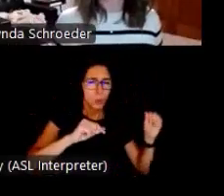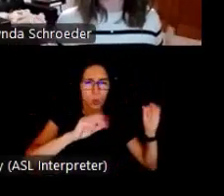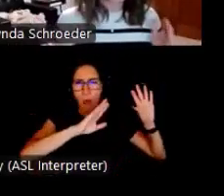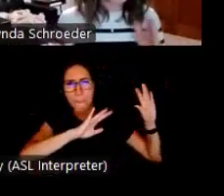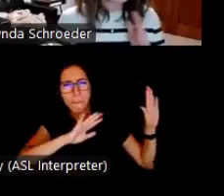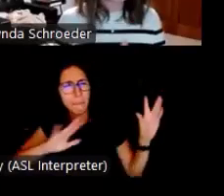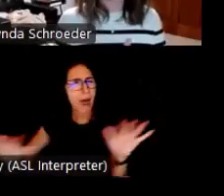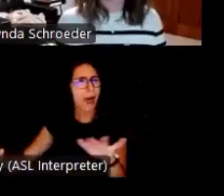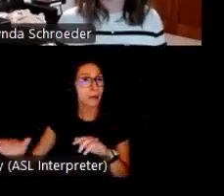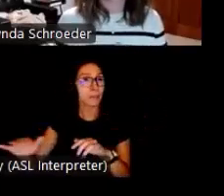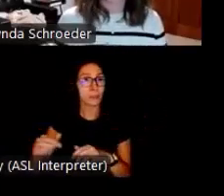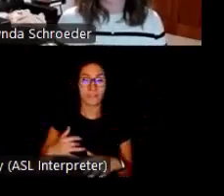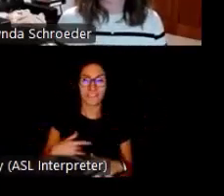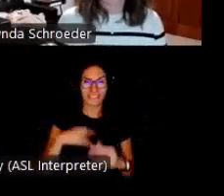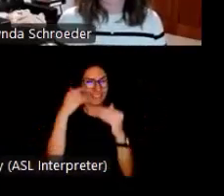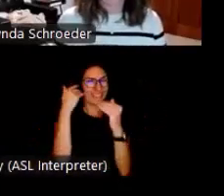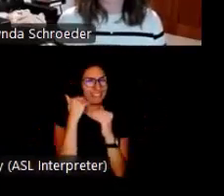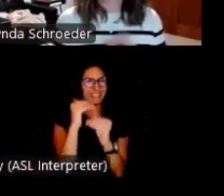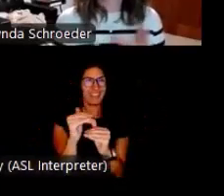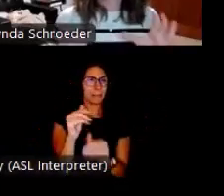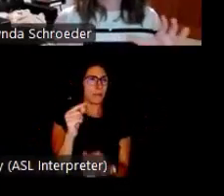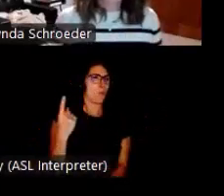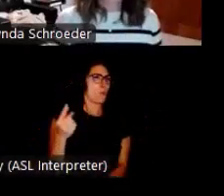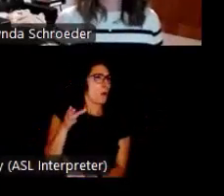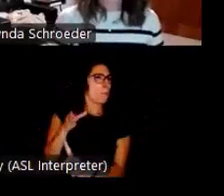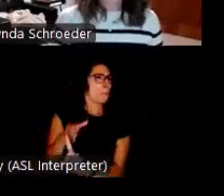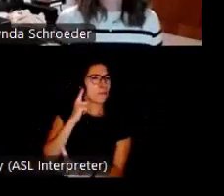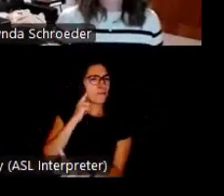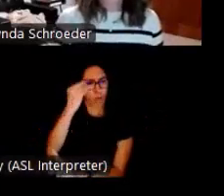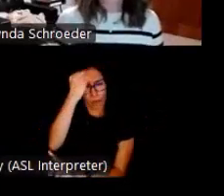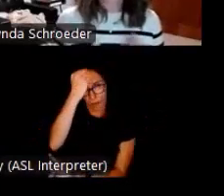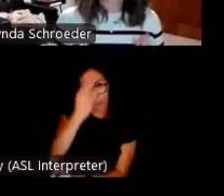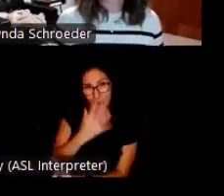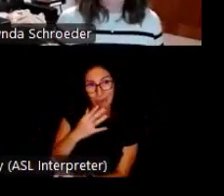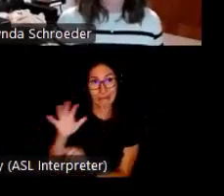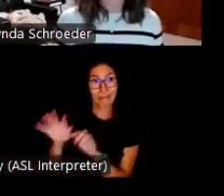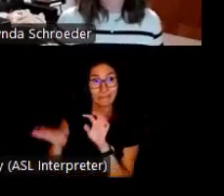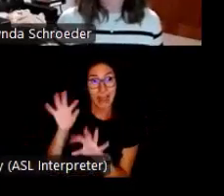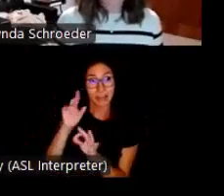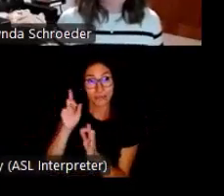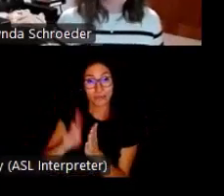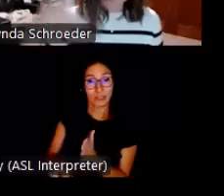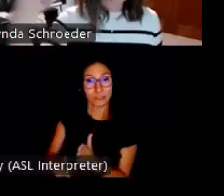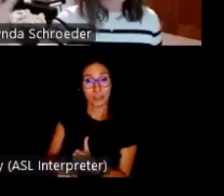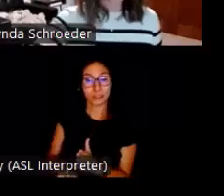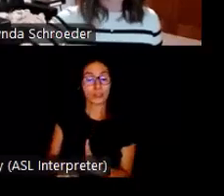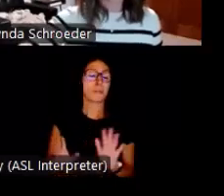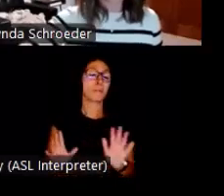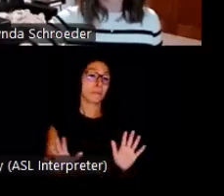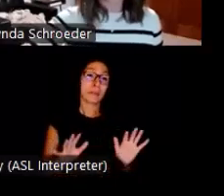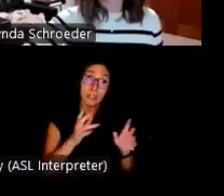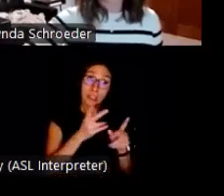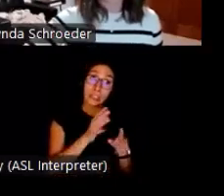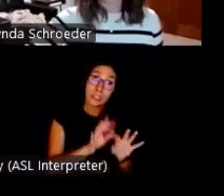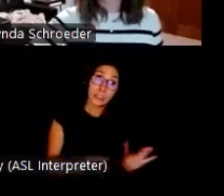If you have finished doing a research project, yes, we have to be careful of plagiarism. So if you plan to do a journal article,